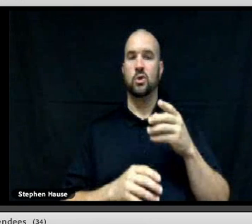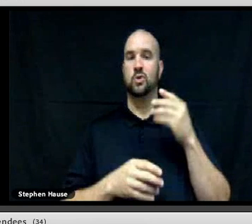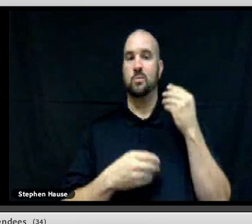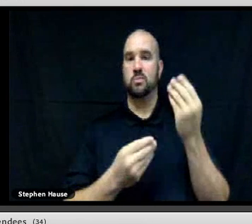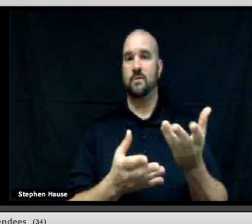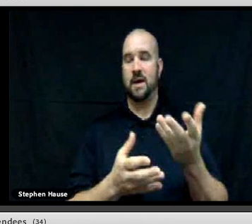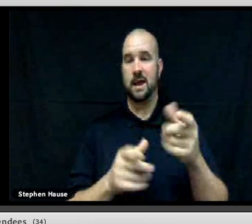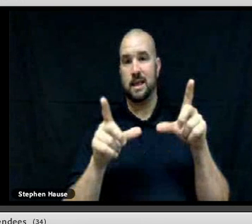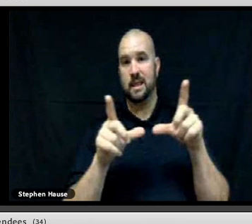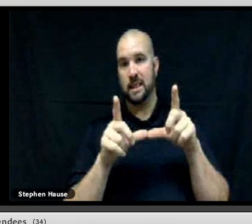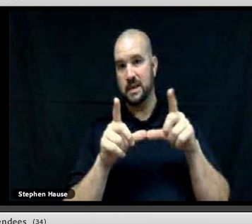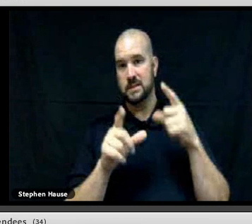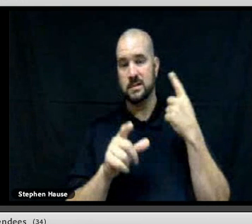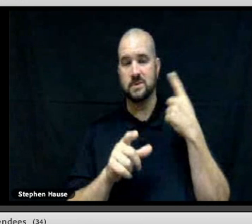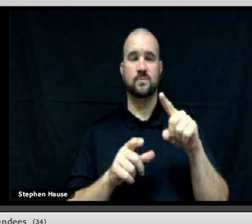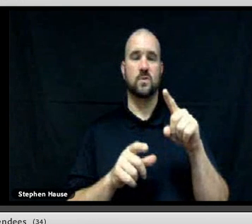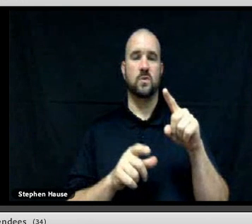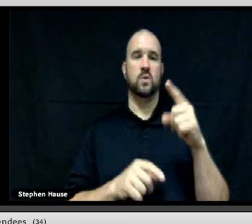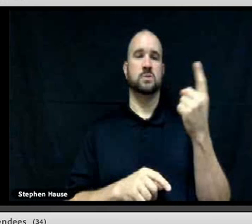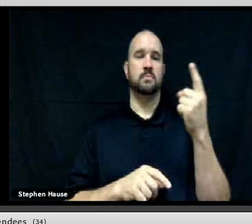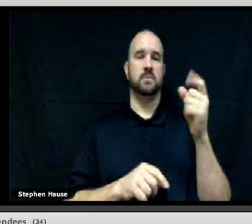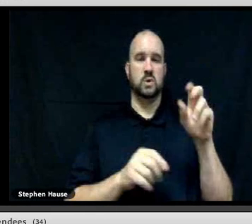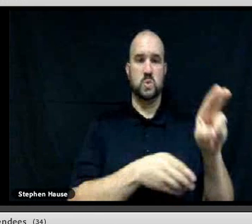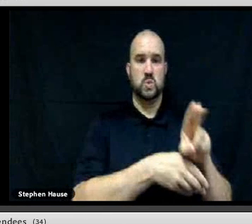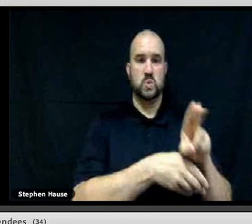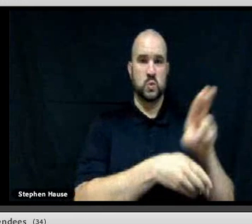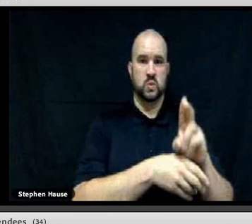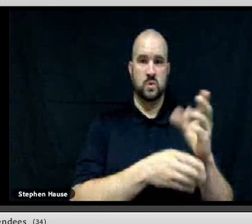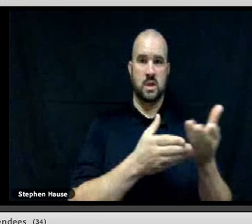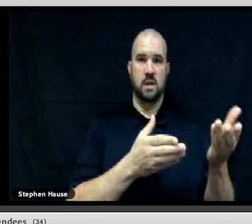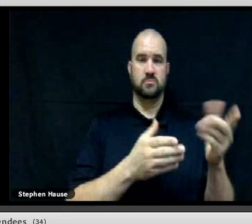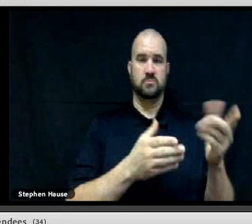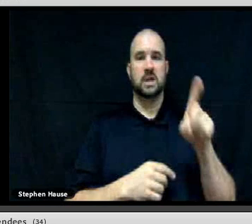It's just providing the copyright status of that object as it stands now.